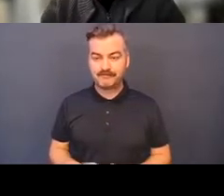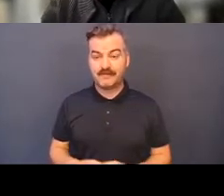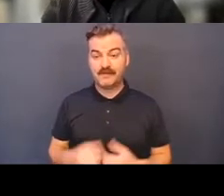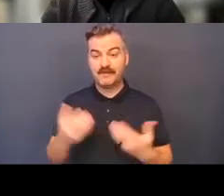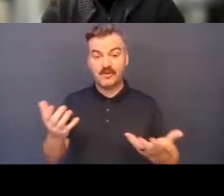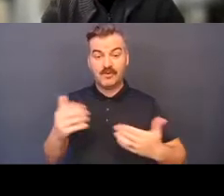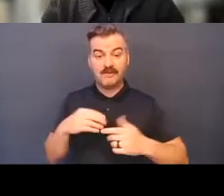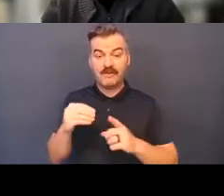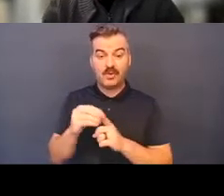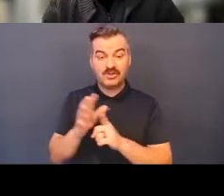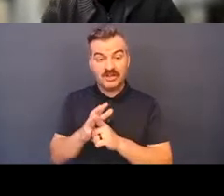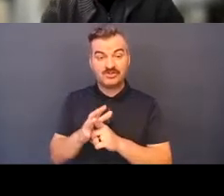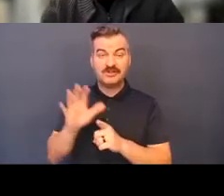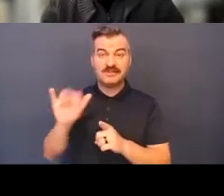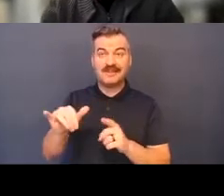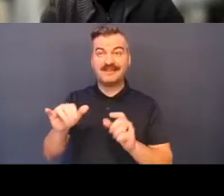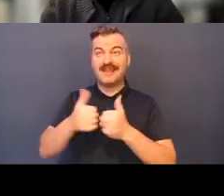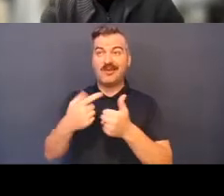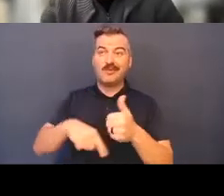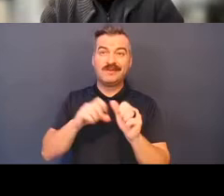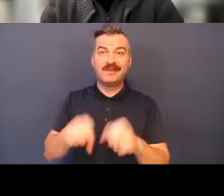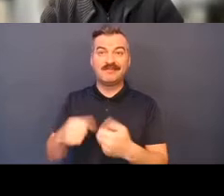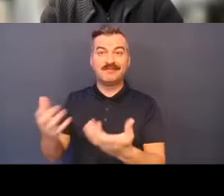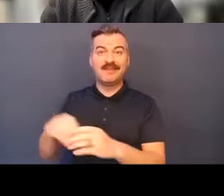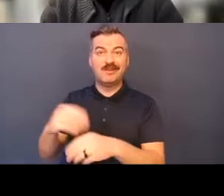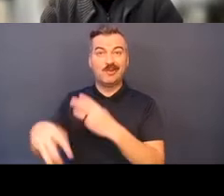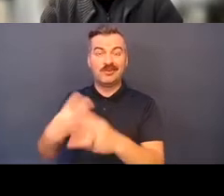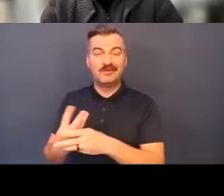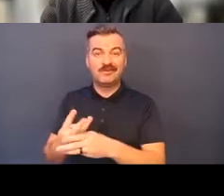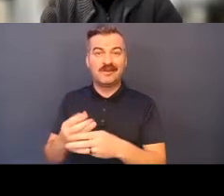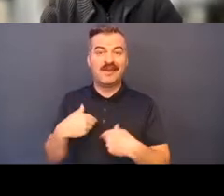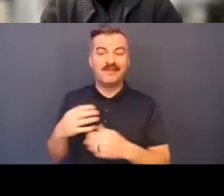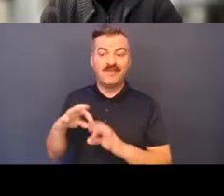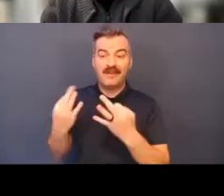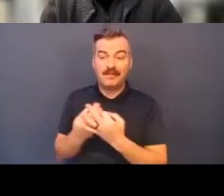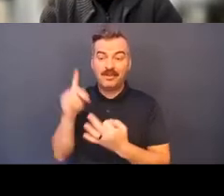way of inhabiting a world as familiar as sharing a familiar likeness or resemblance to the